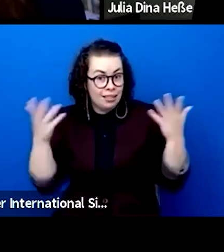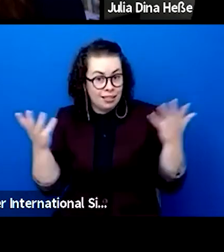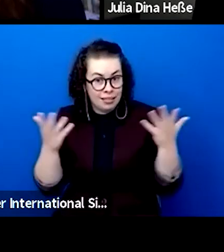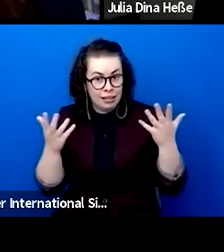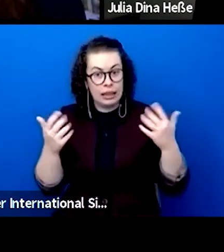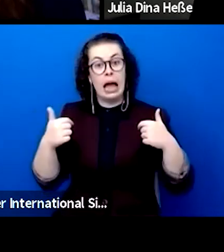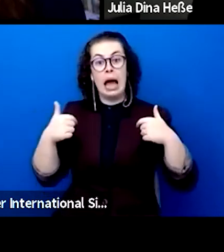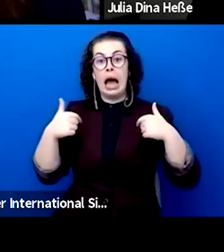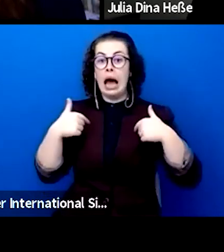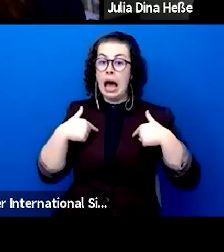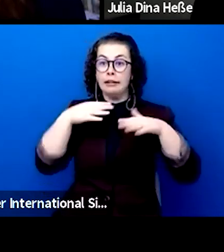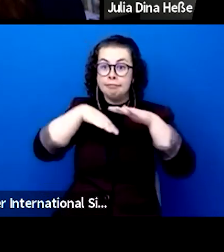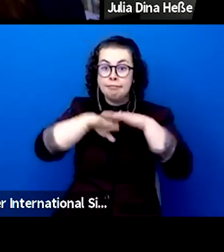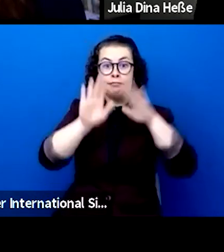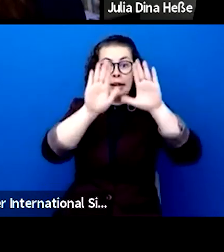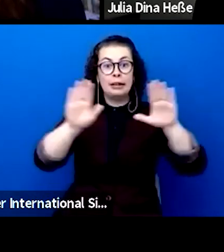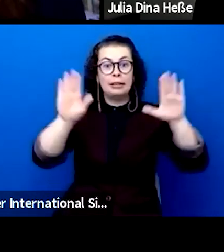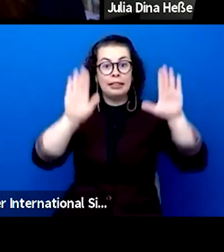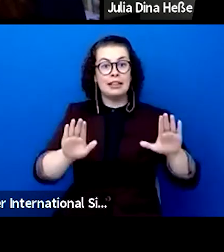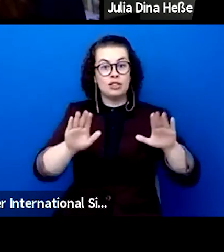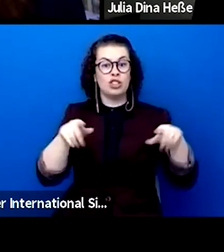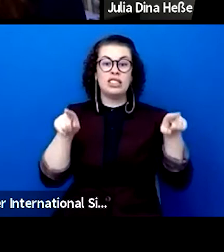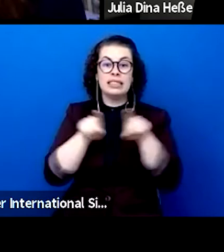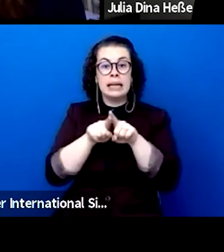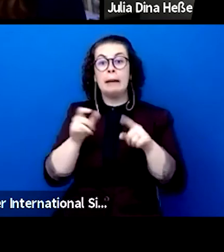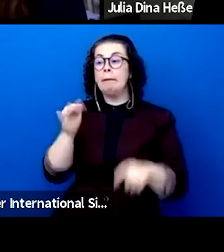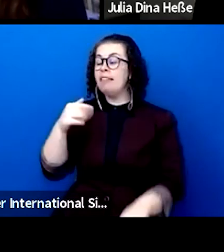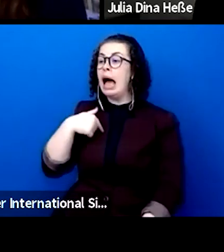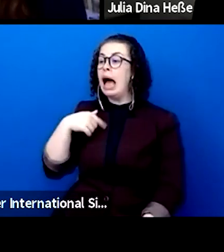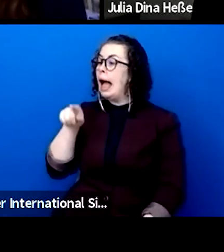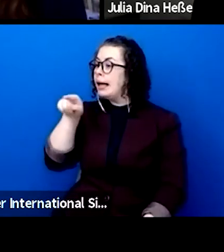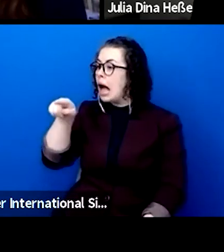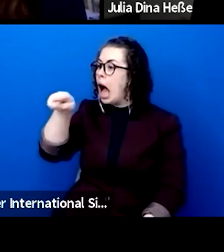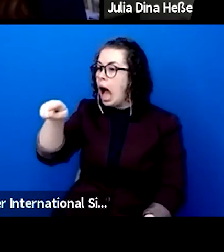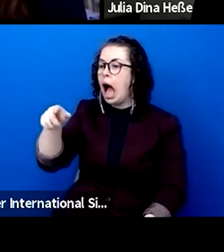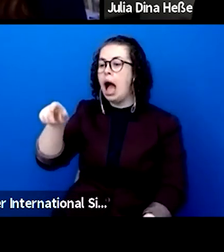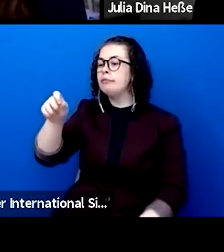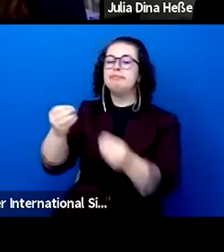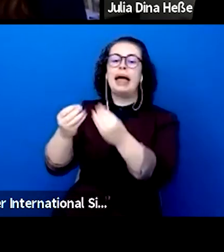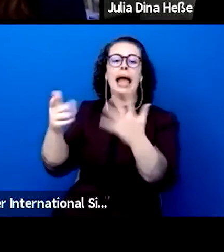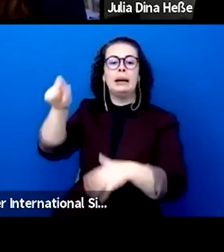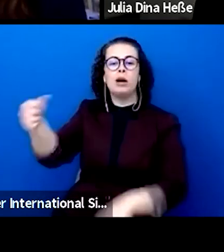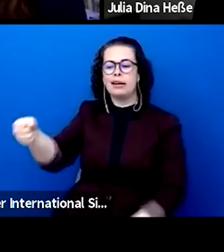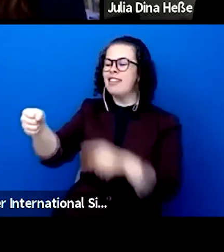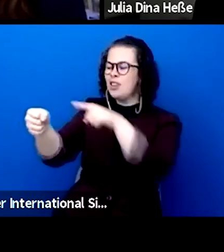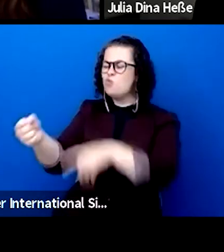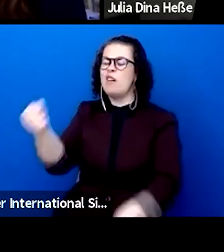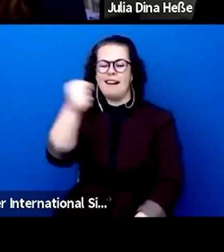experience and the same quality as a person that has gone to a theatre school and maybe even play